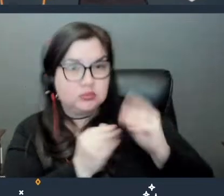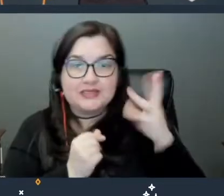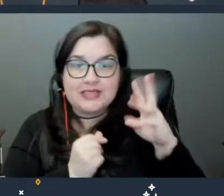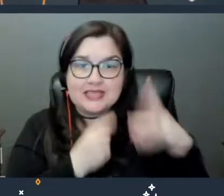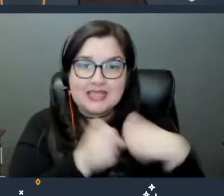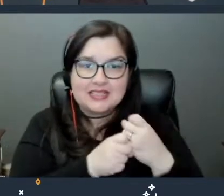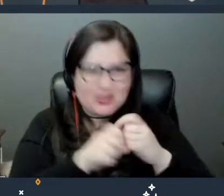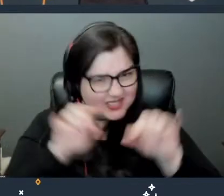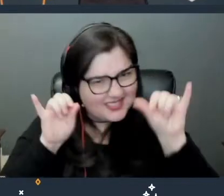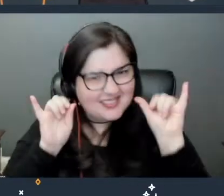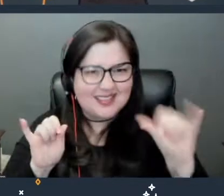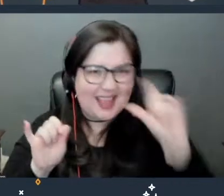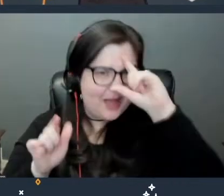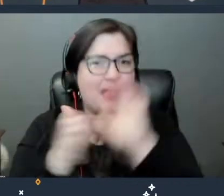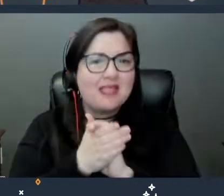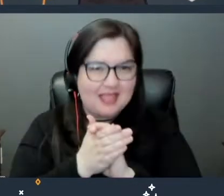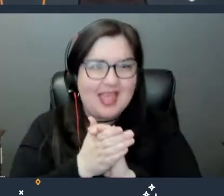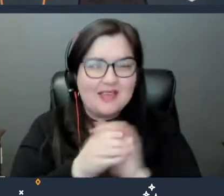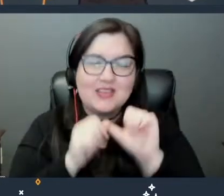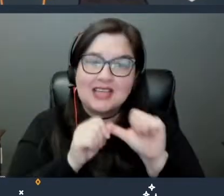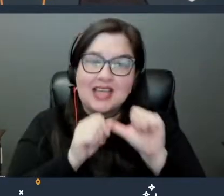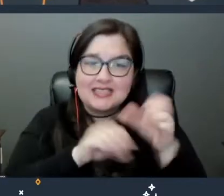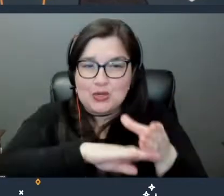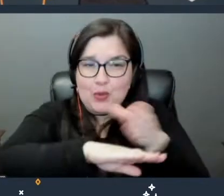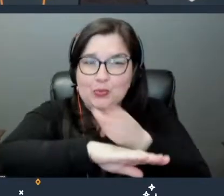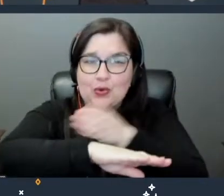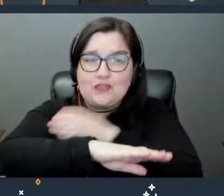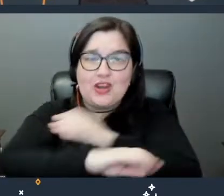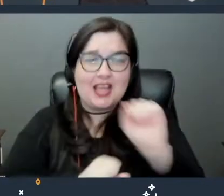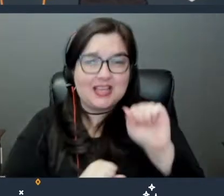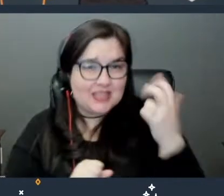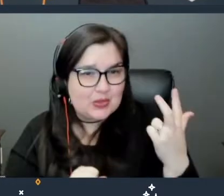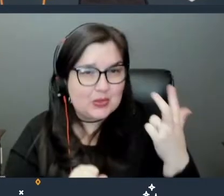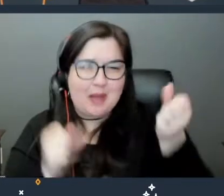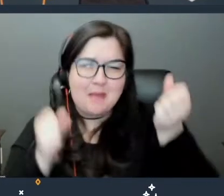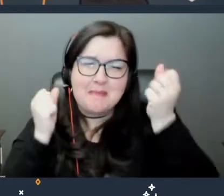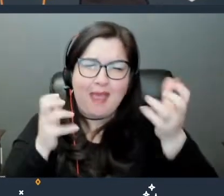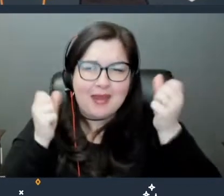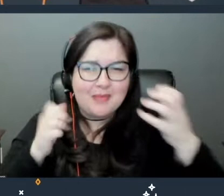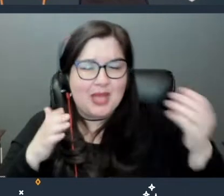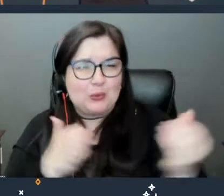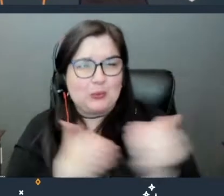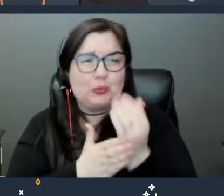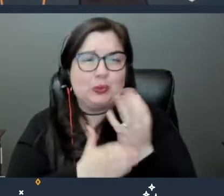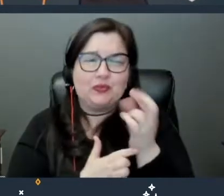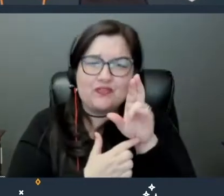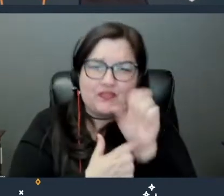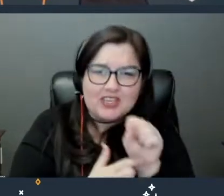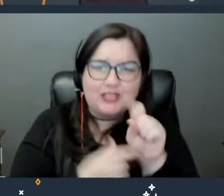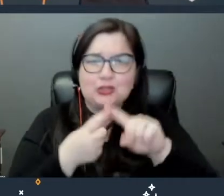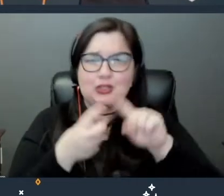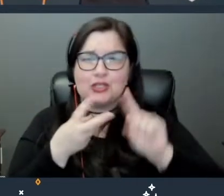we've really been continuously improving S3 with dozens of new features and capabilities to continue offering the most comprehensive,